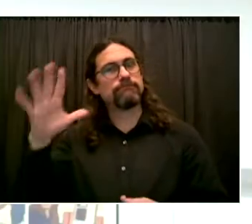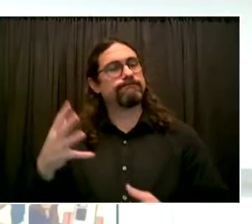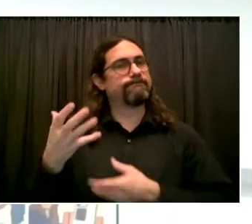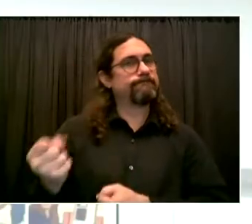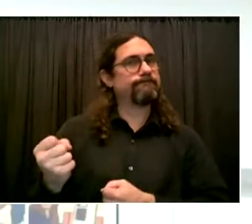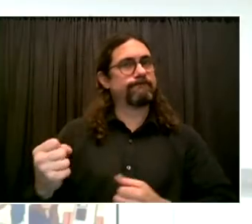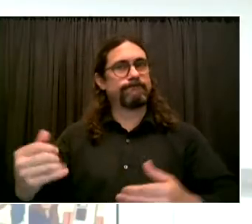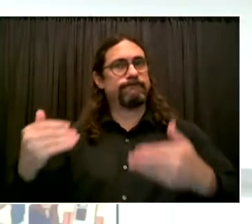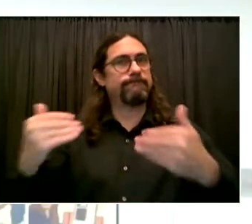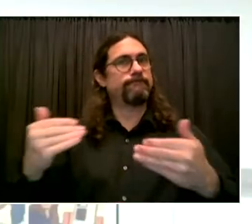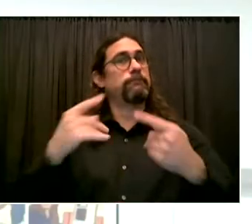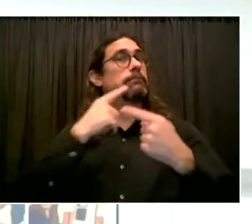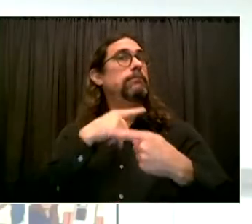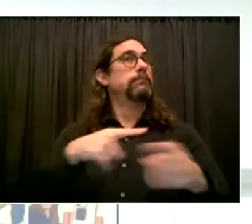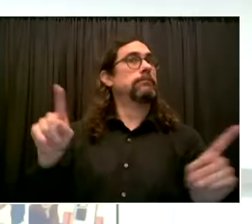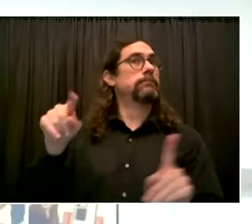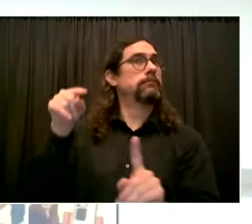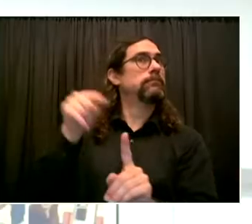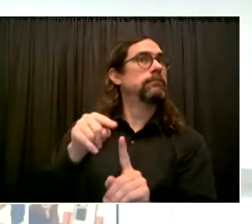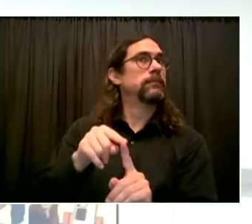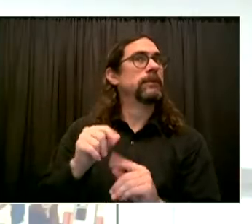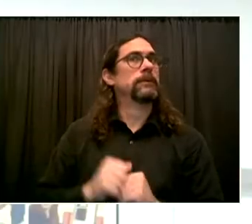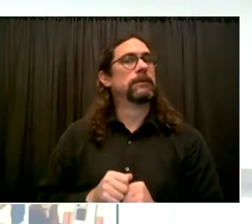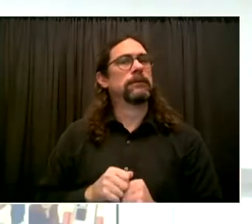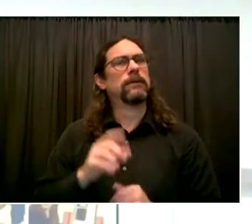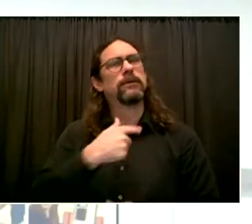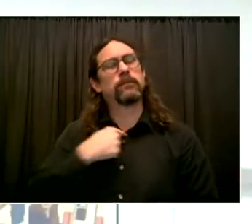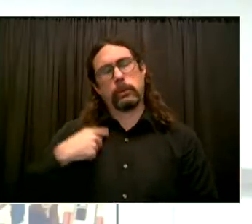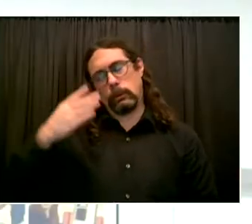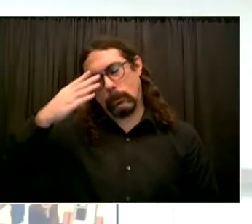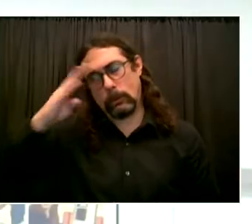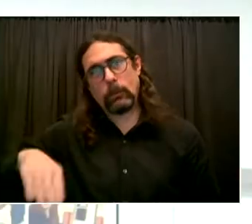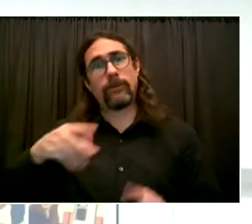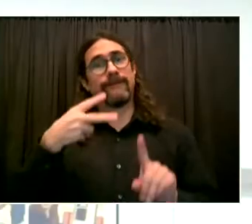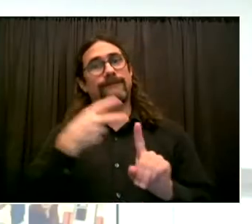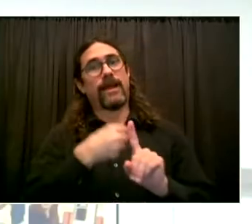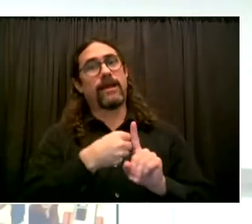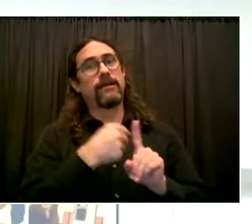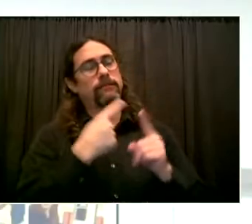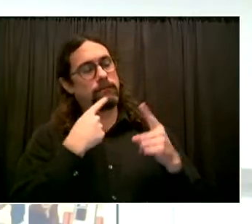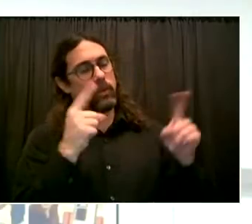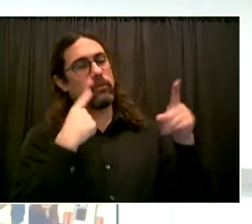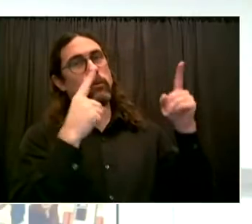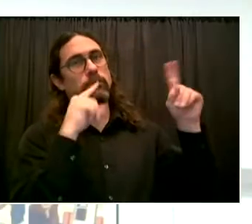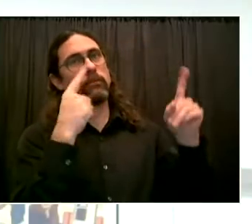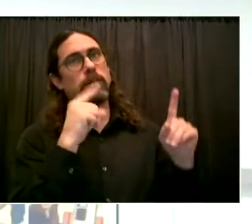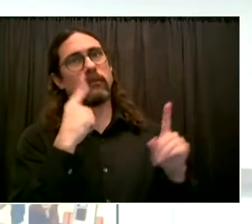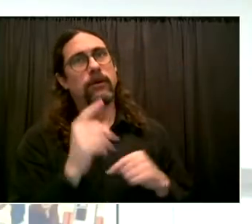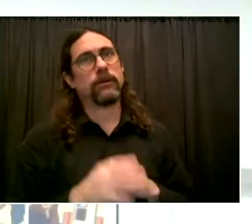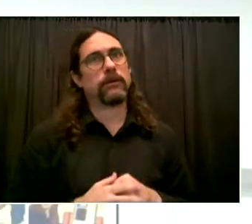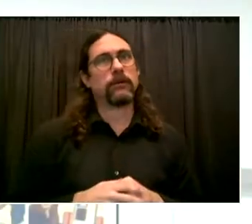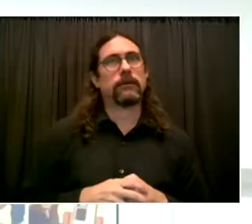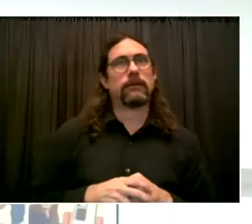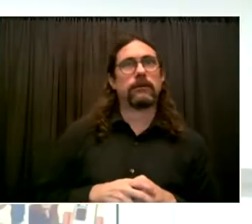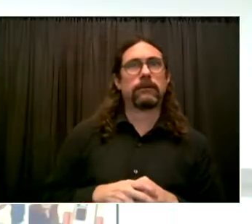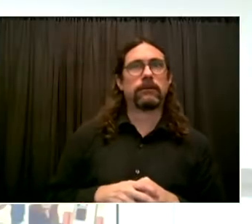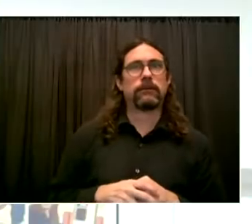TODAY ARE NECESSARY AND VITAL, STARTING WITH THE PRIVATE SECTOR VACCINE MANDATE. VACCINES WORK